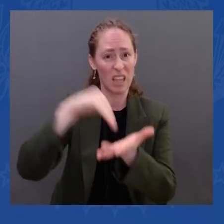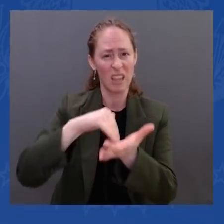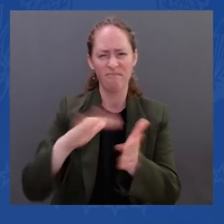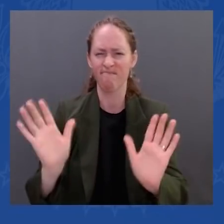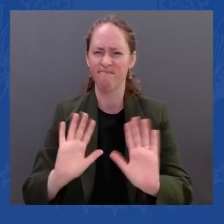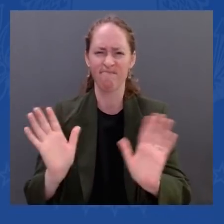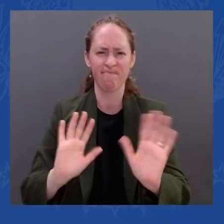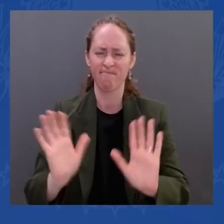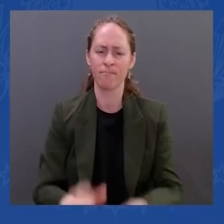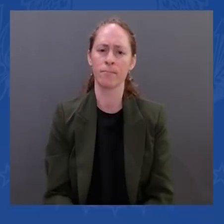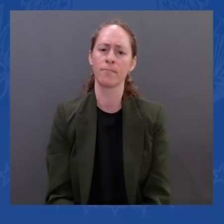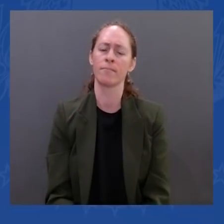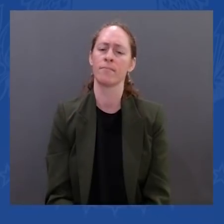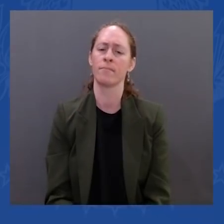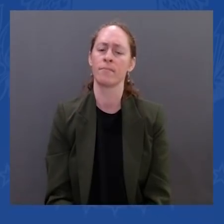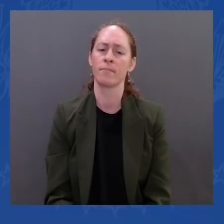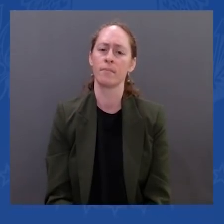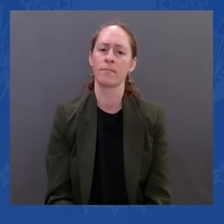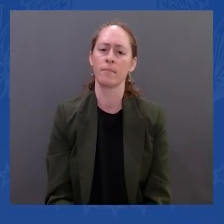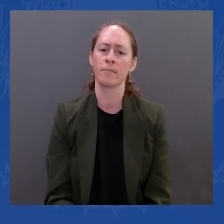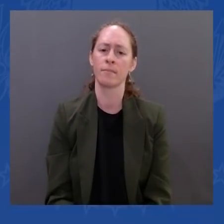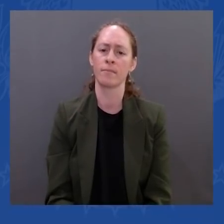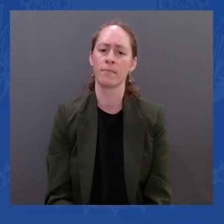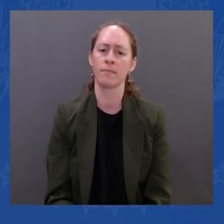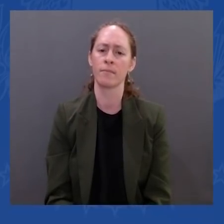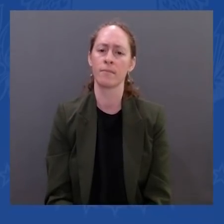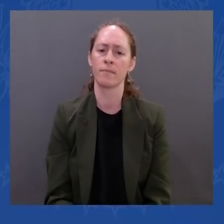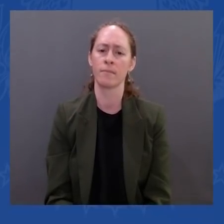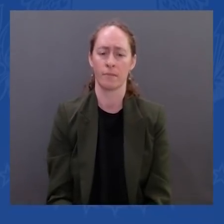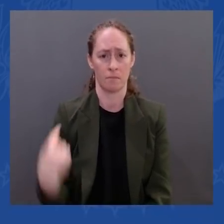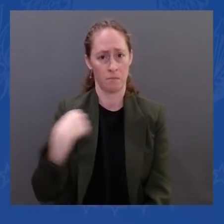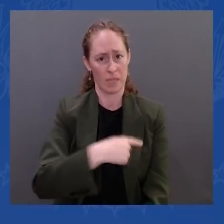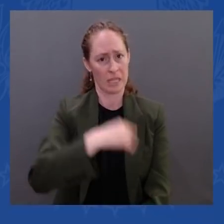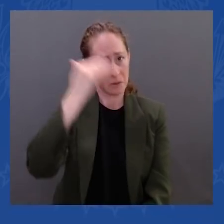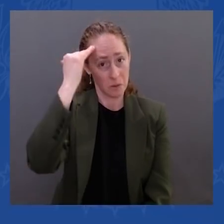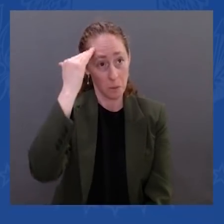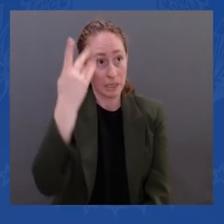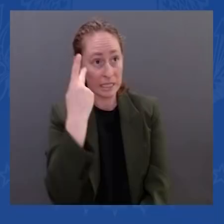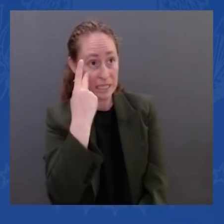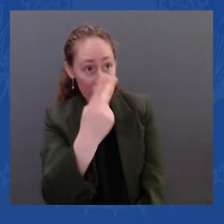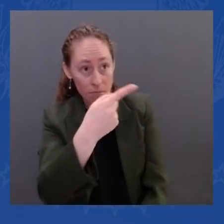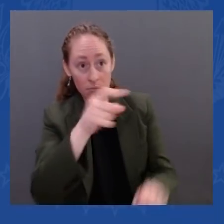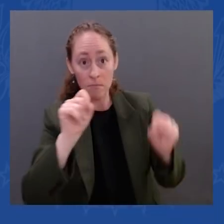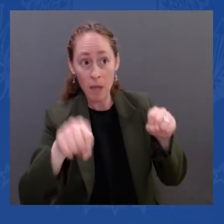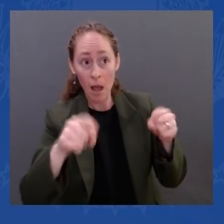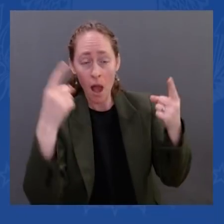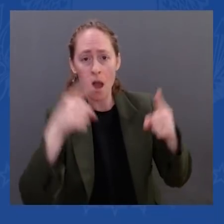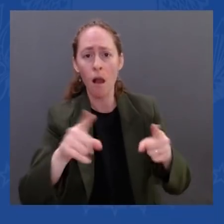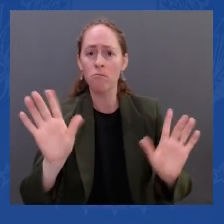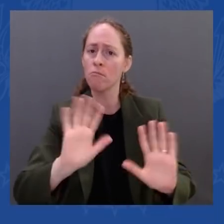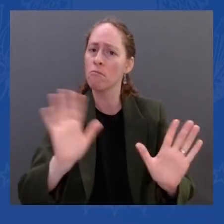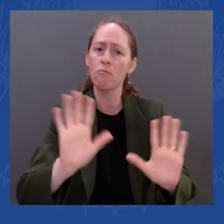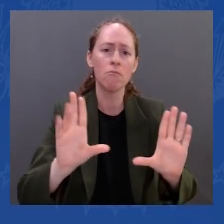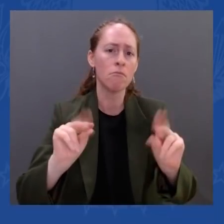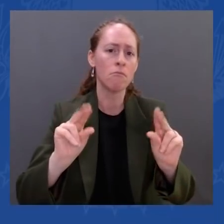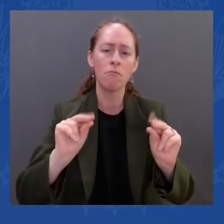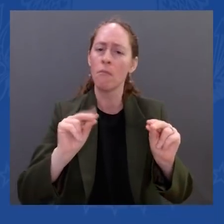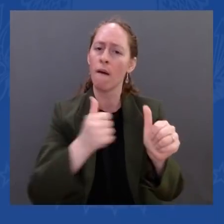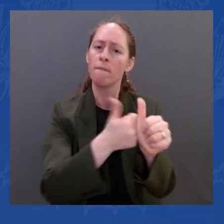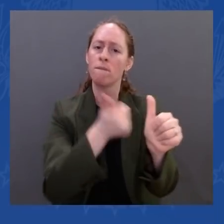that President Biden and other leaders of the G7 will together confirm in front of the Peace Memorial